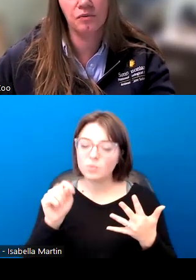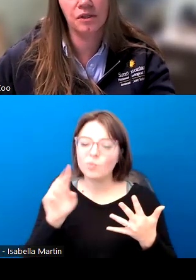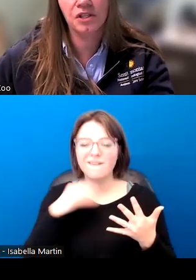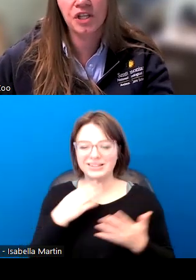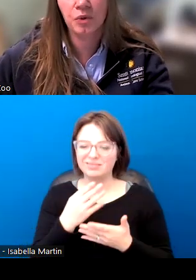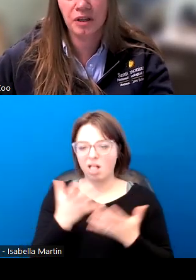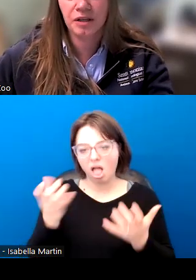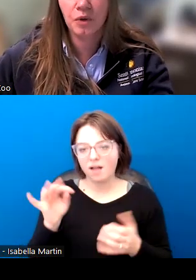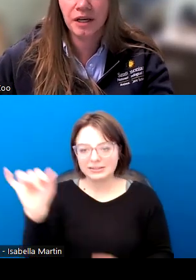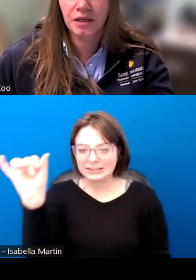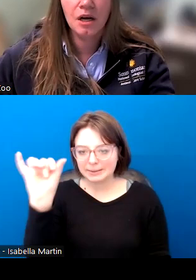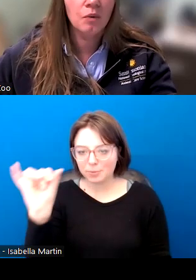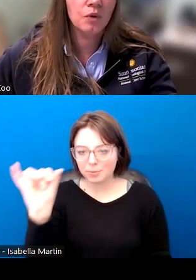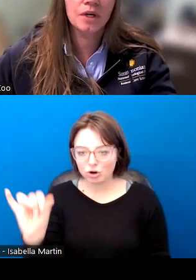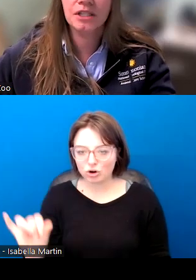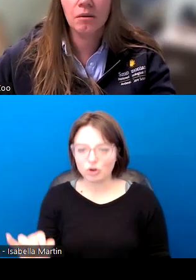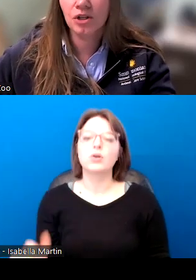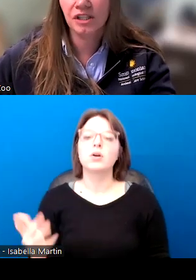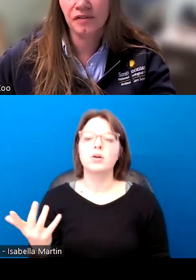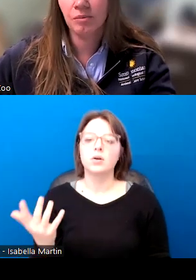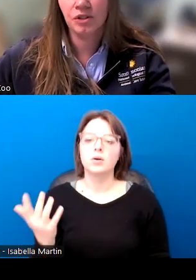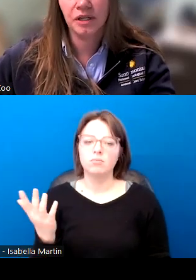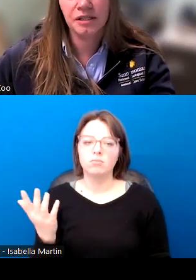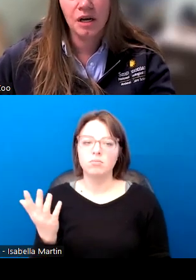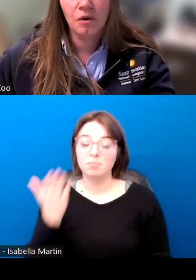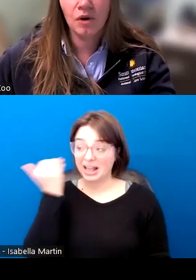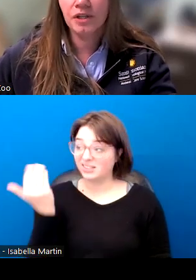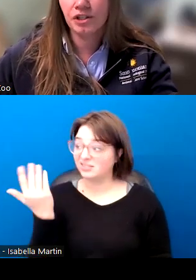the situation where we're in with what is commercially available to us we're going to